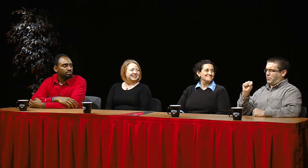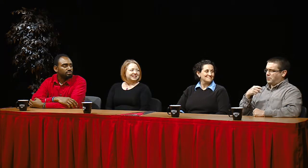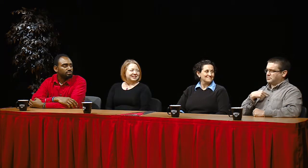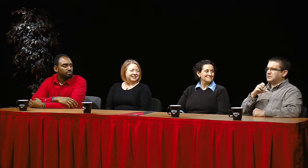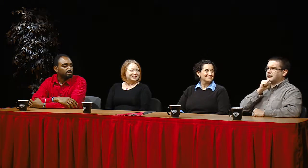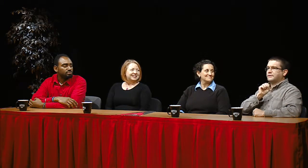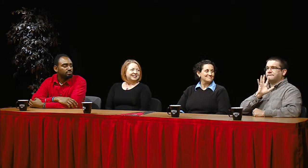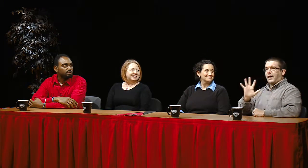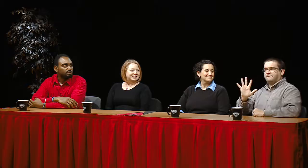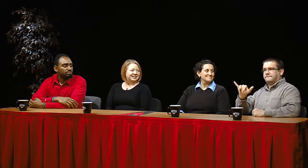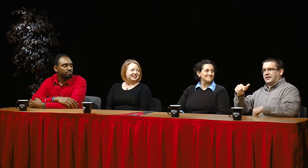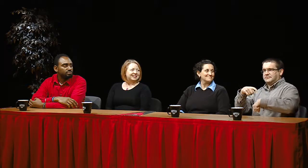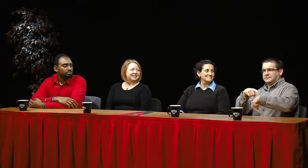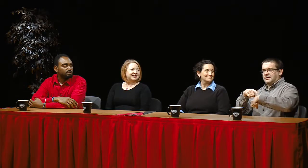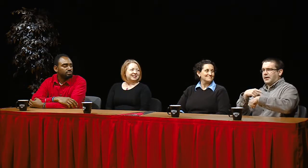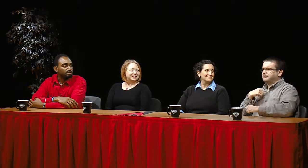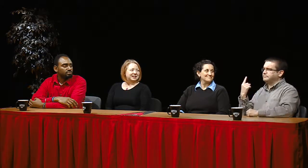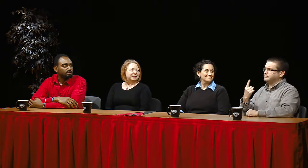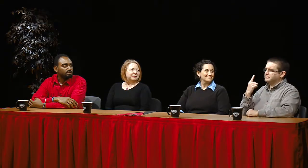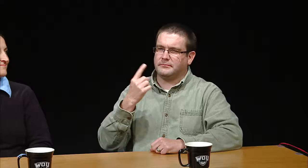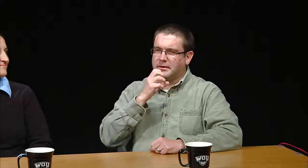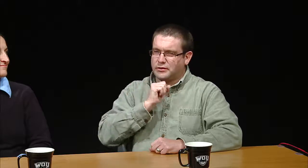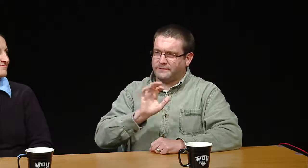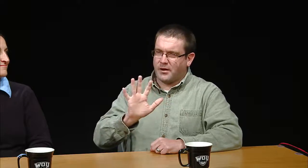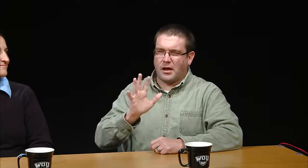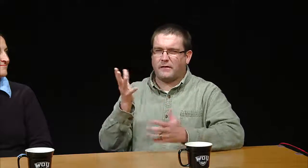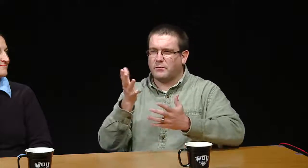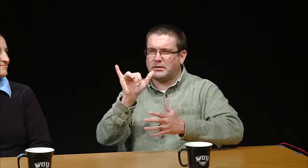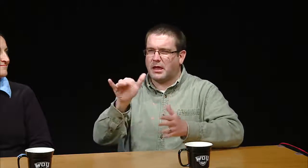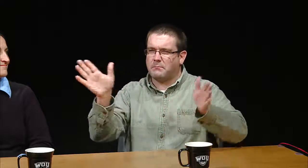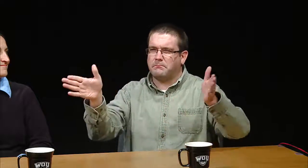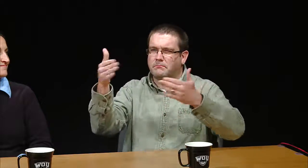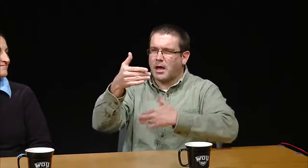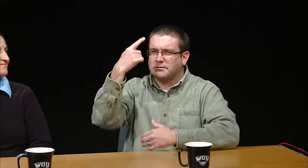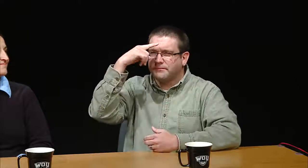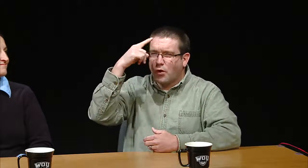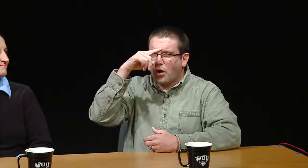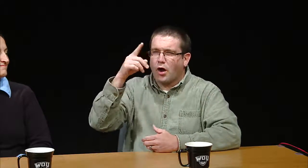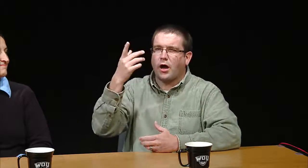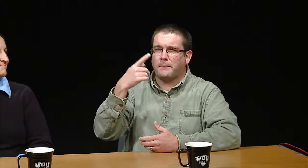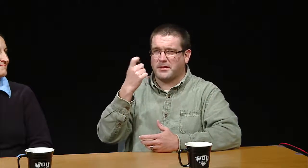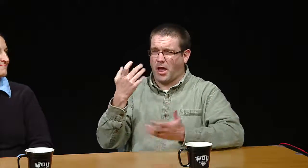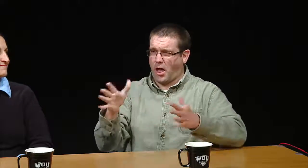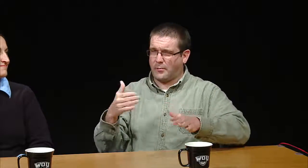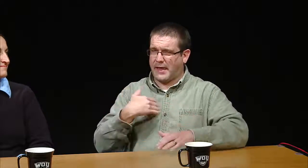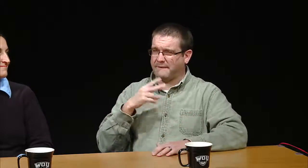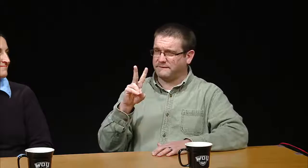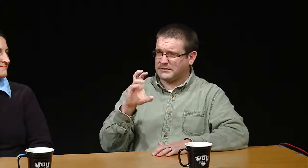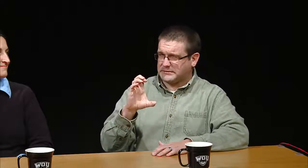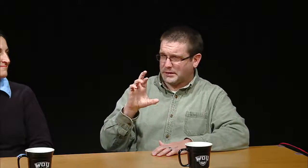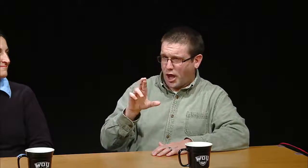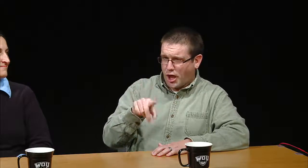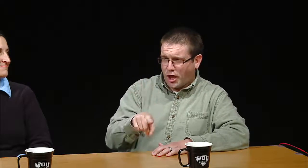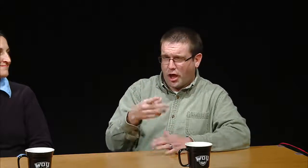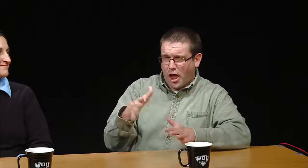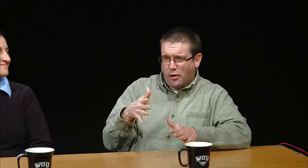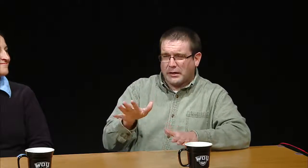of the content that you're consuming, whether it be educational or recreational. That's a really good point.